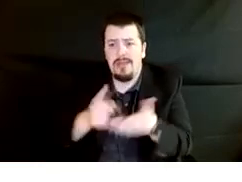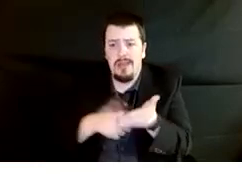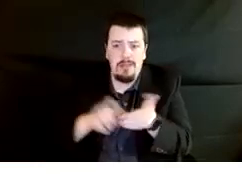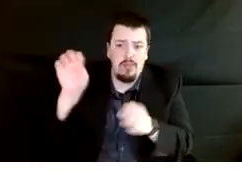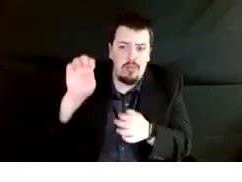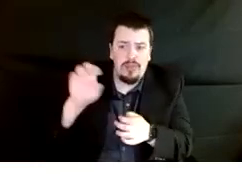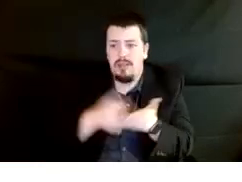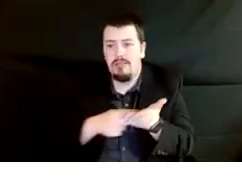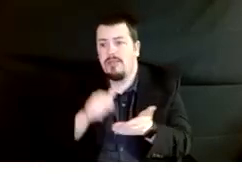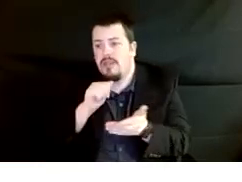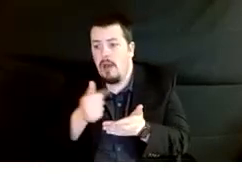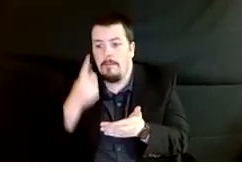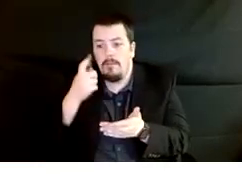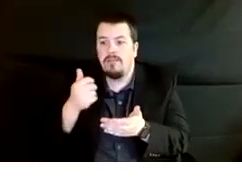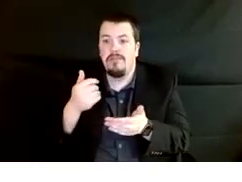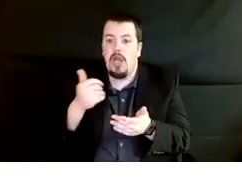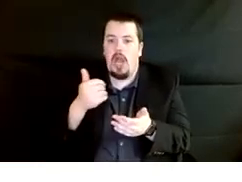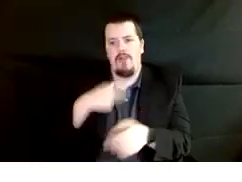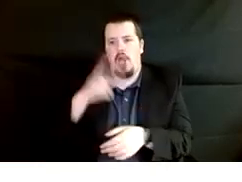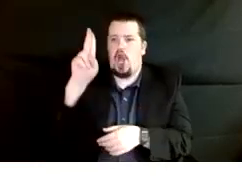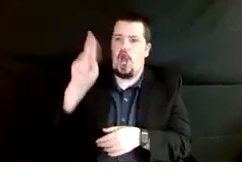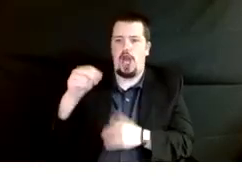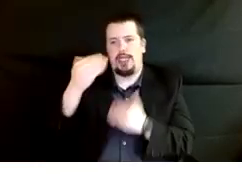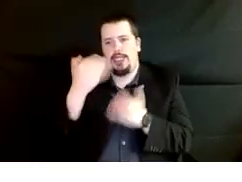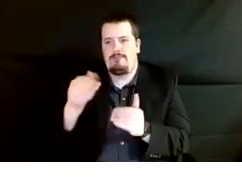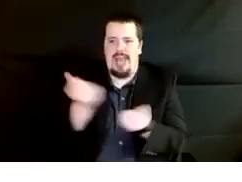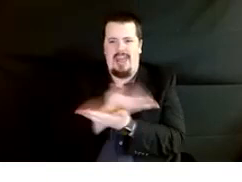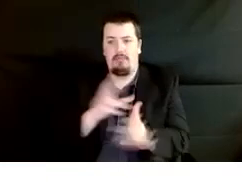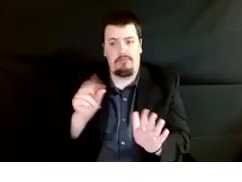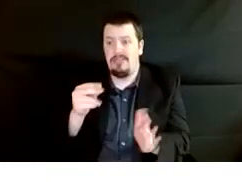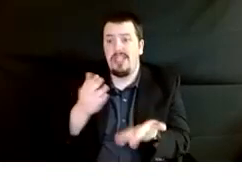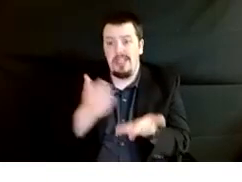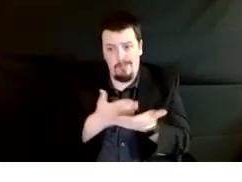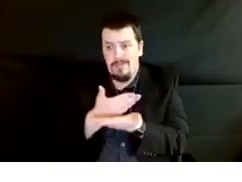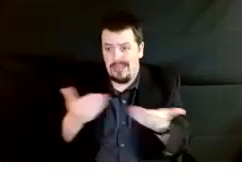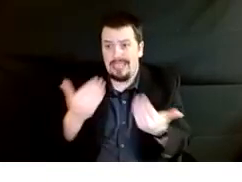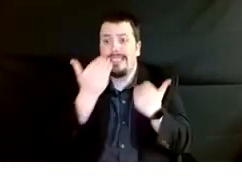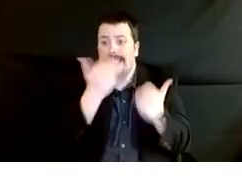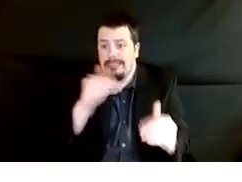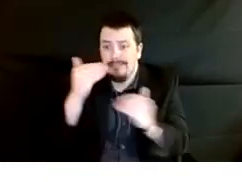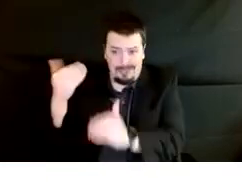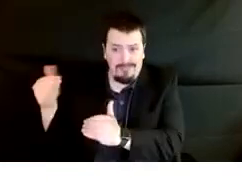not an unlimited amount of resources for medical care and so we want to be vigilant and make sure